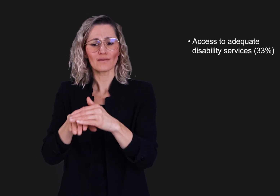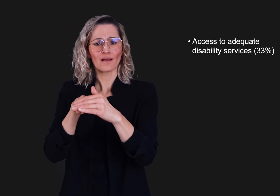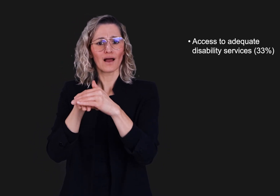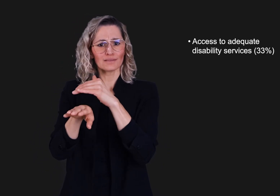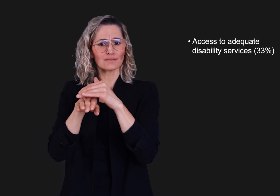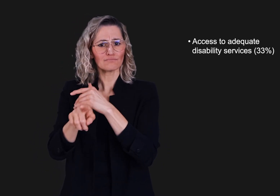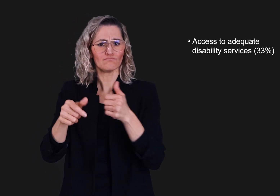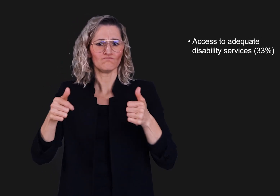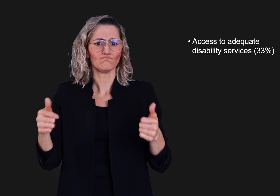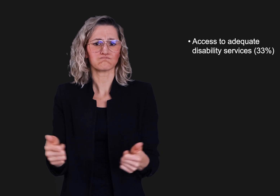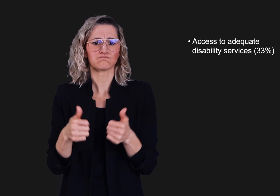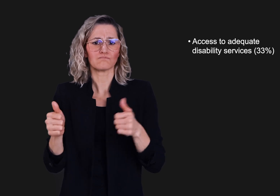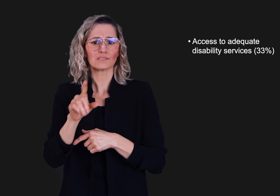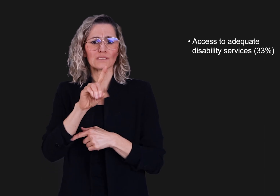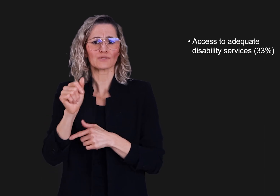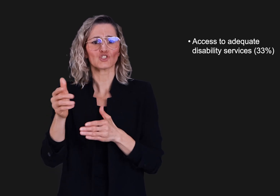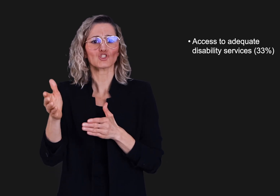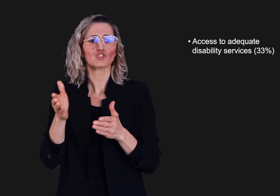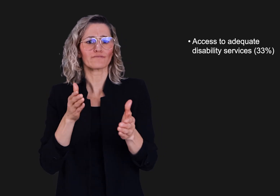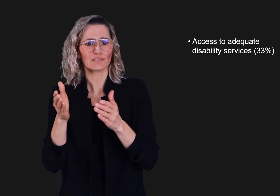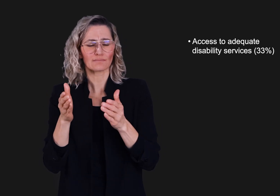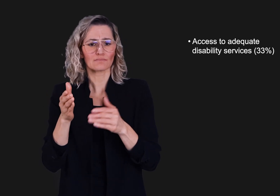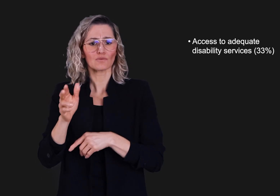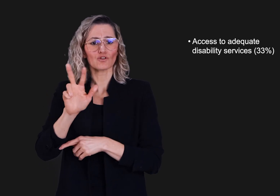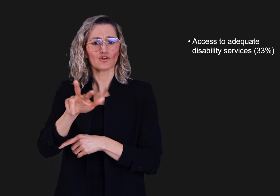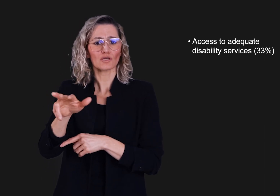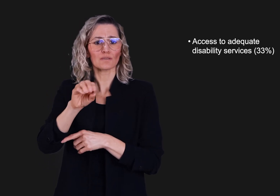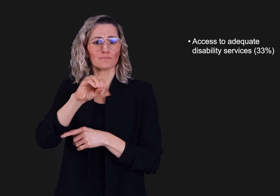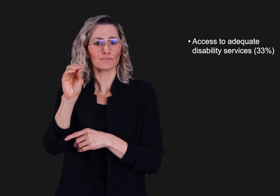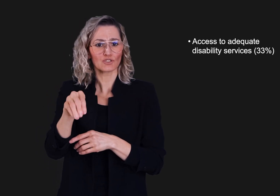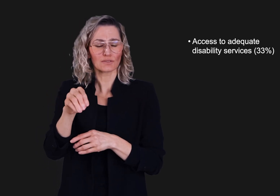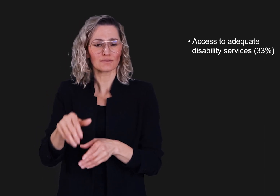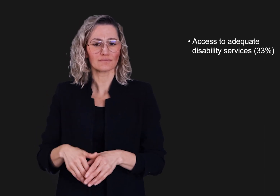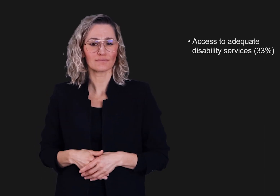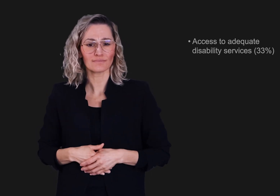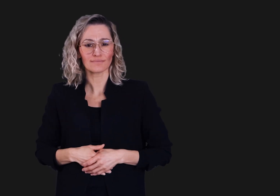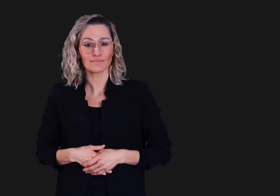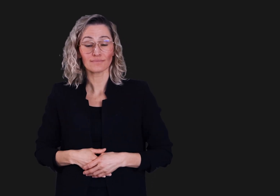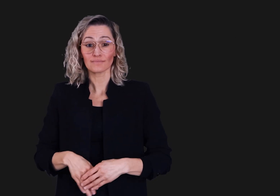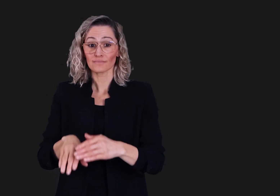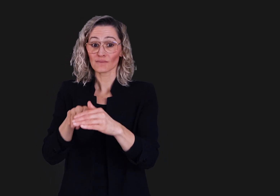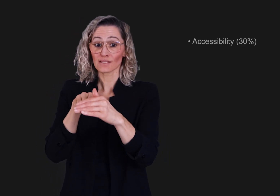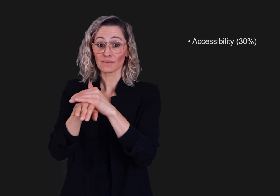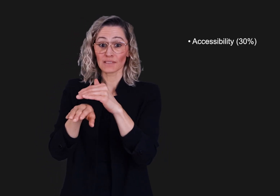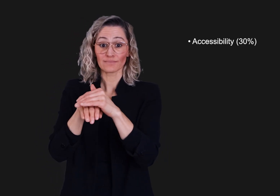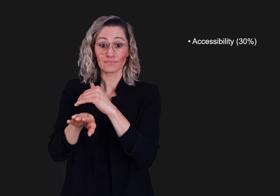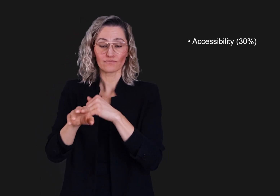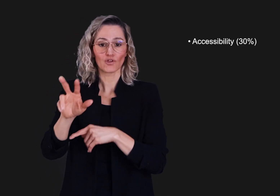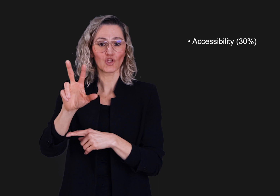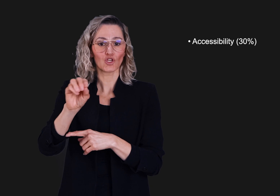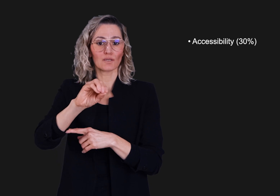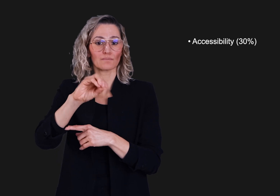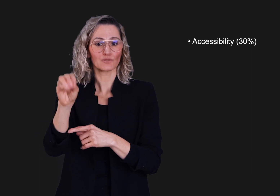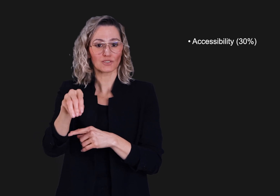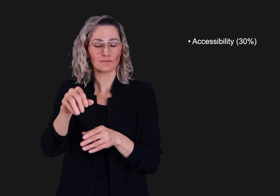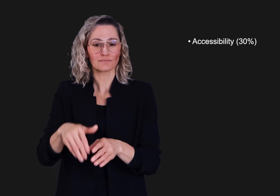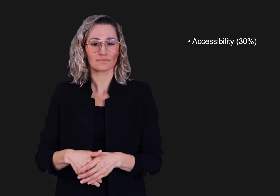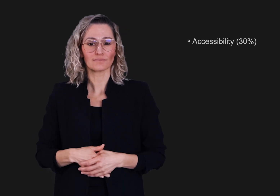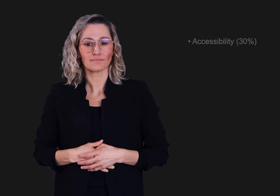• Access to adequate disability service (33%) • Accessibility (30%)